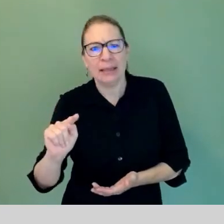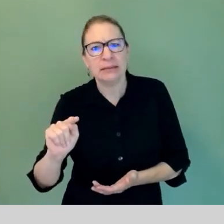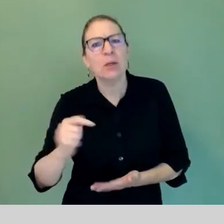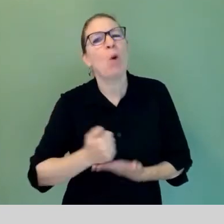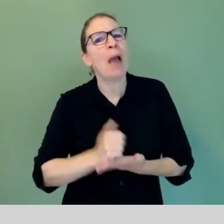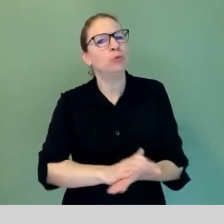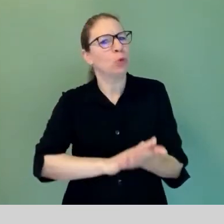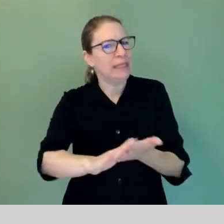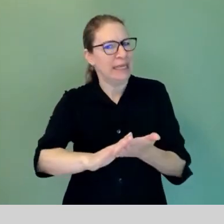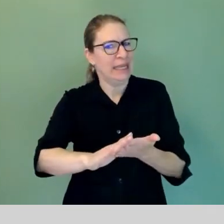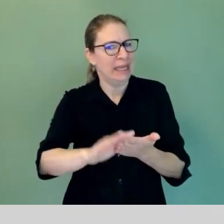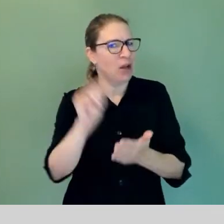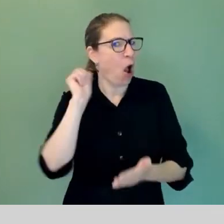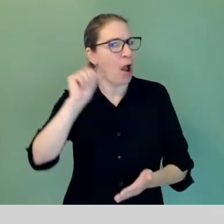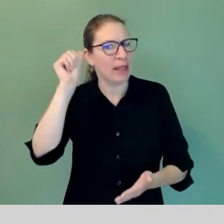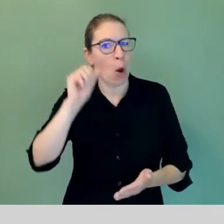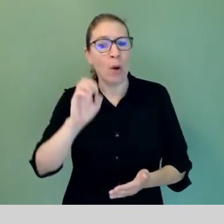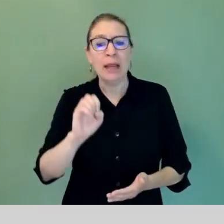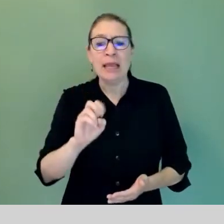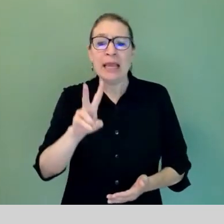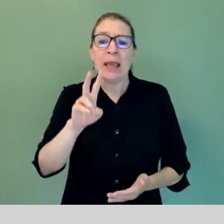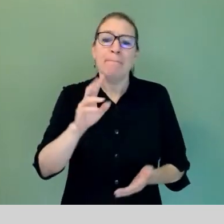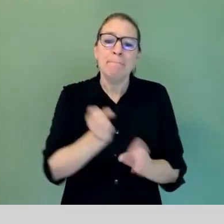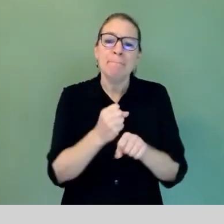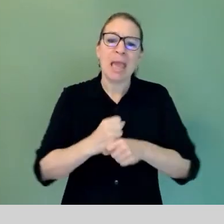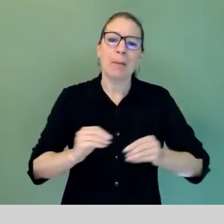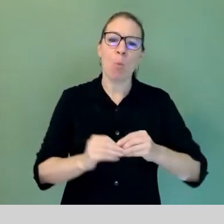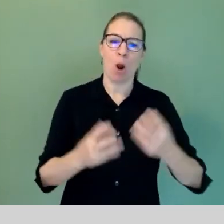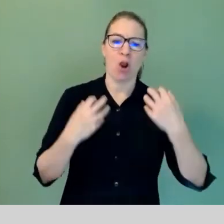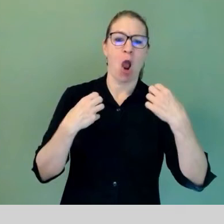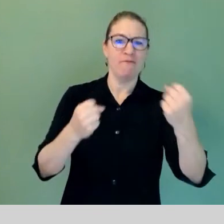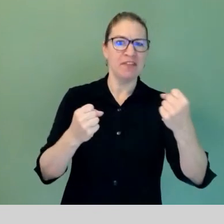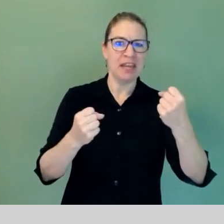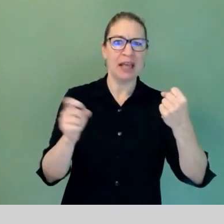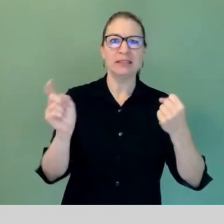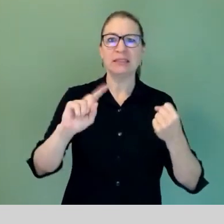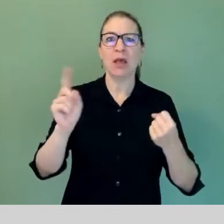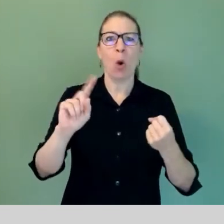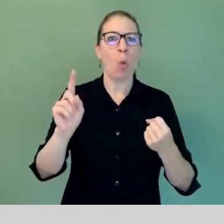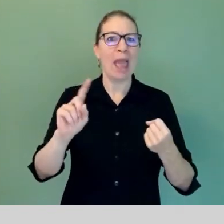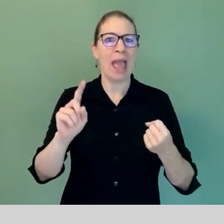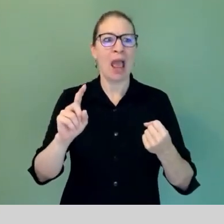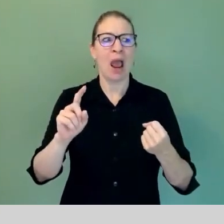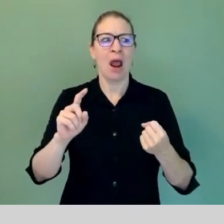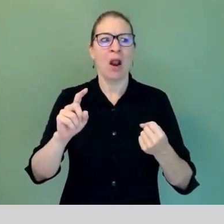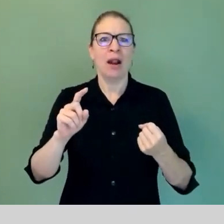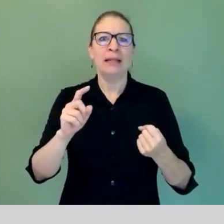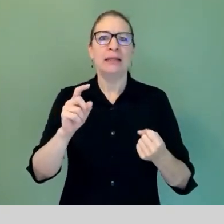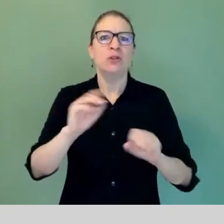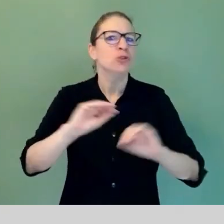with the entire signal in order to clean the audio, even in the components where there is an,